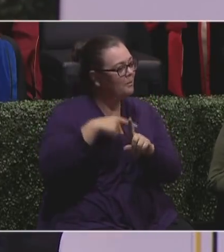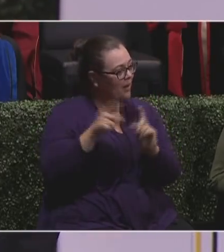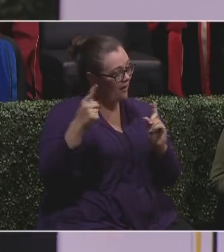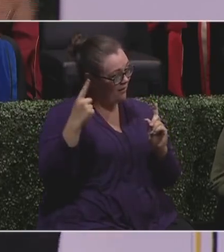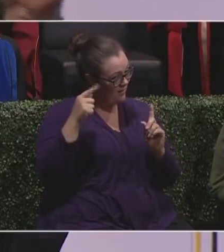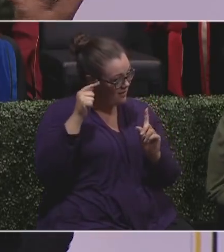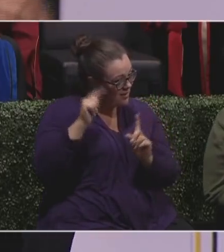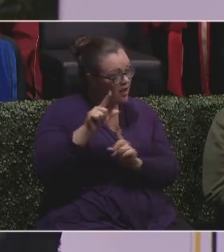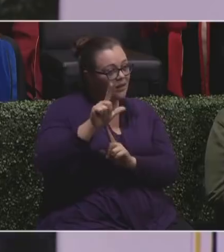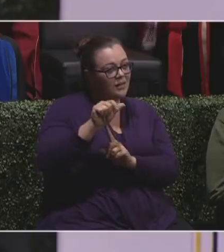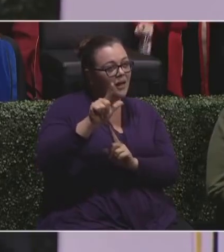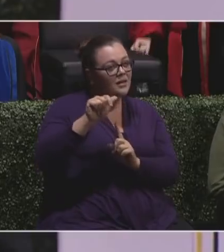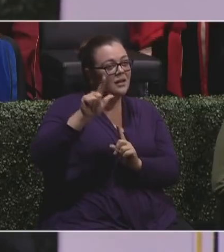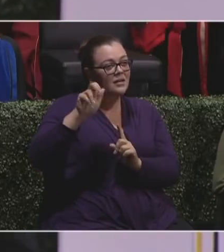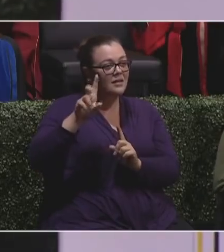CEO WAS THE BIGGEST LA LA MAN OF ALL.